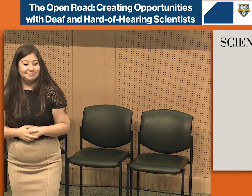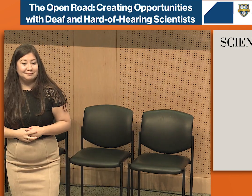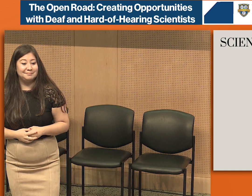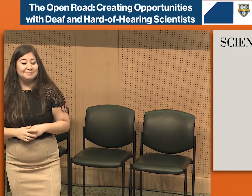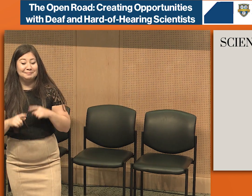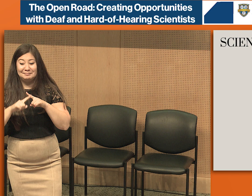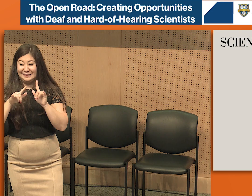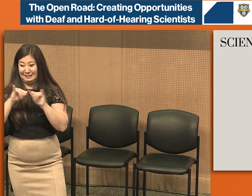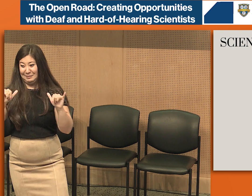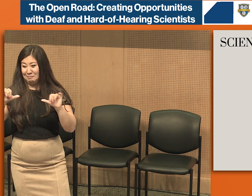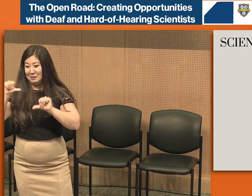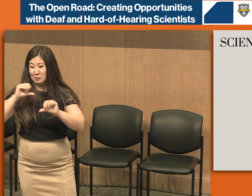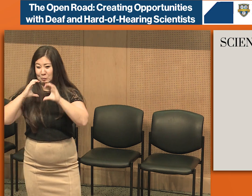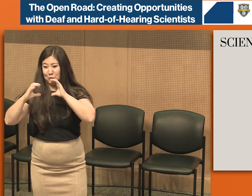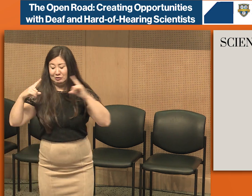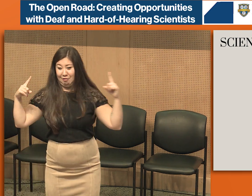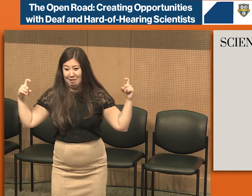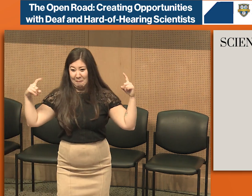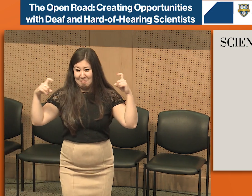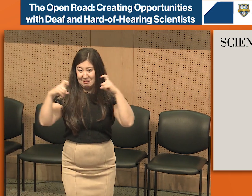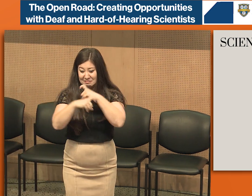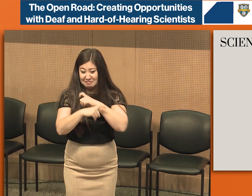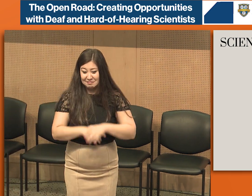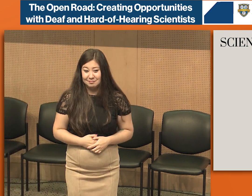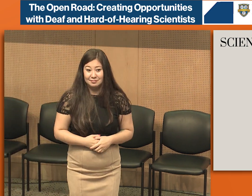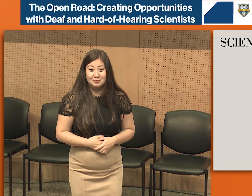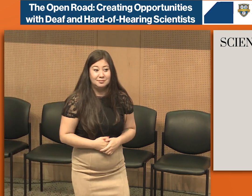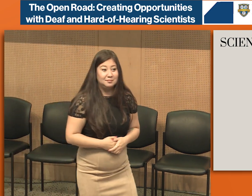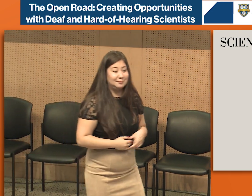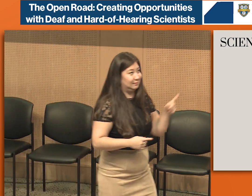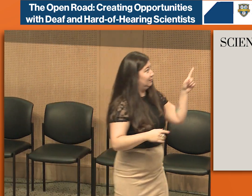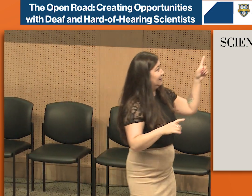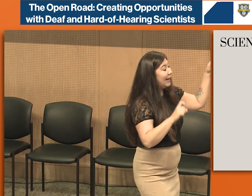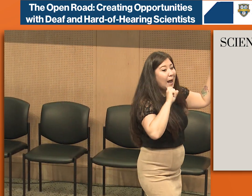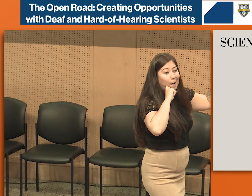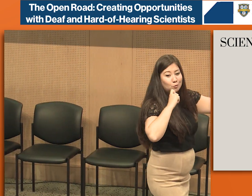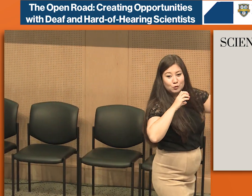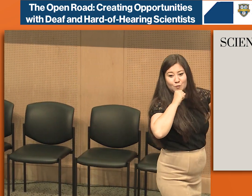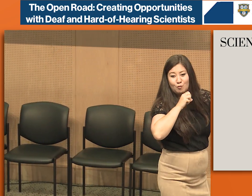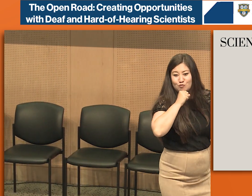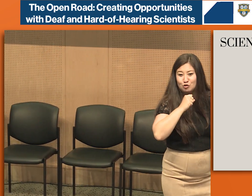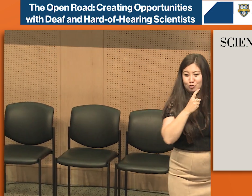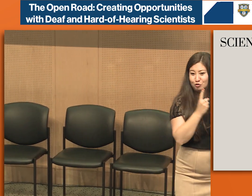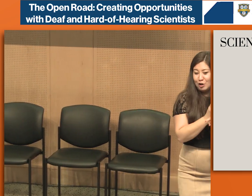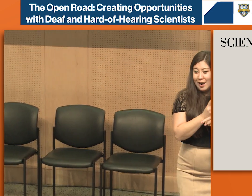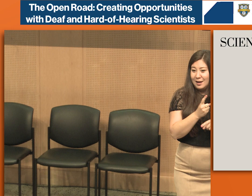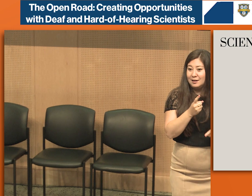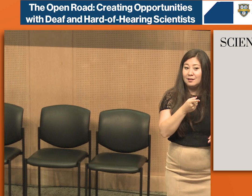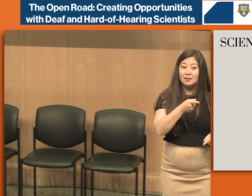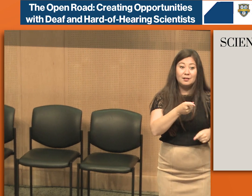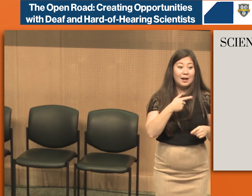the findings of scientific research, because science is complex, and the scientists and the public